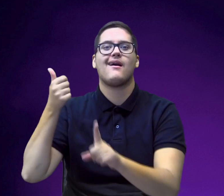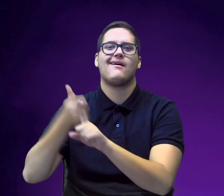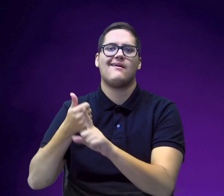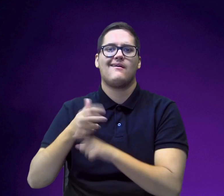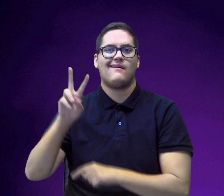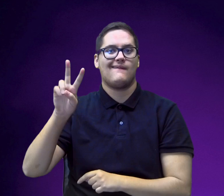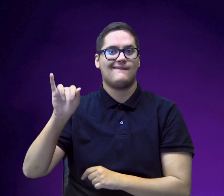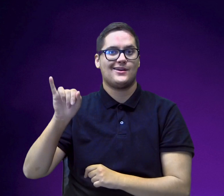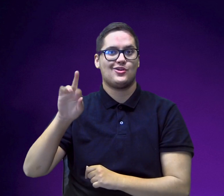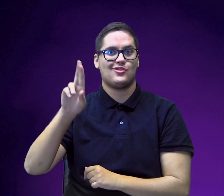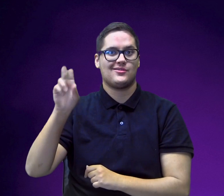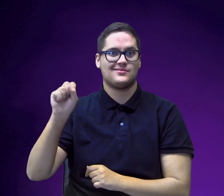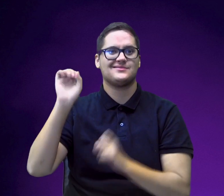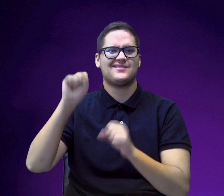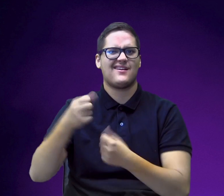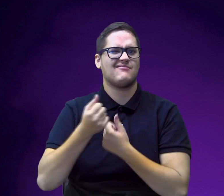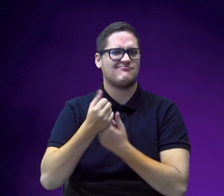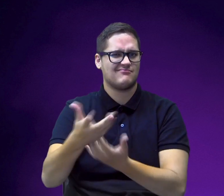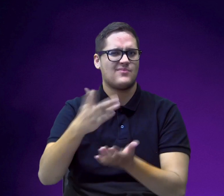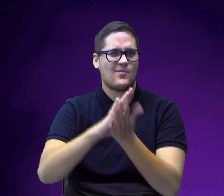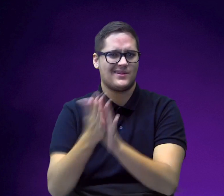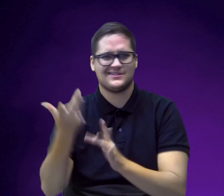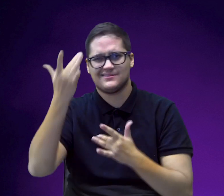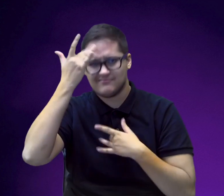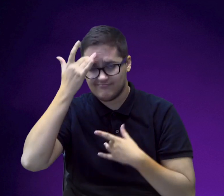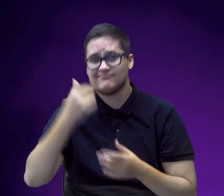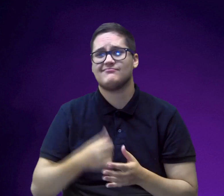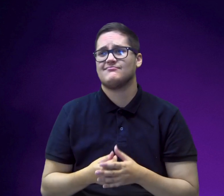HIV is a virus that can make you sick.